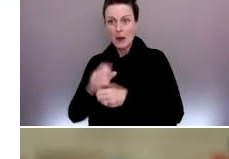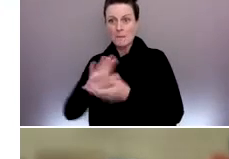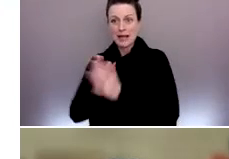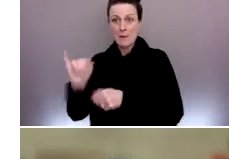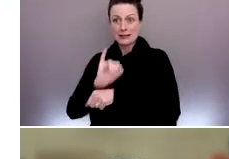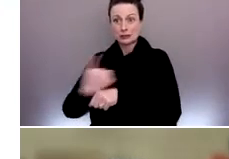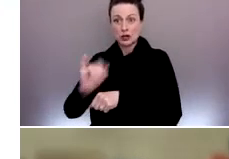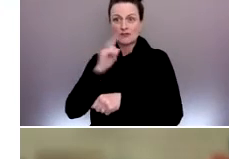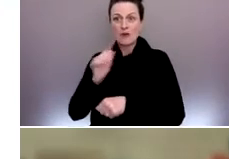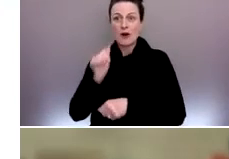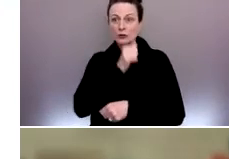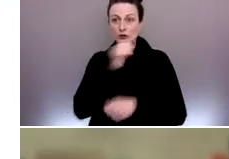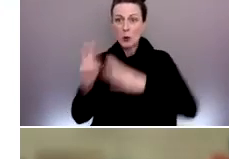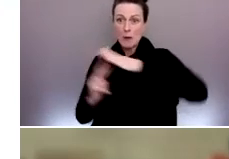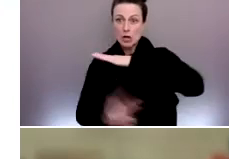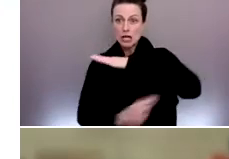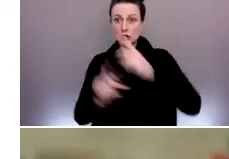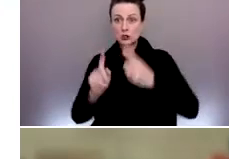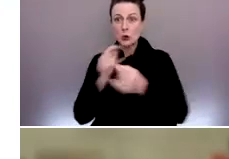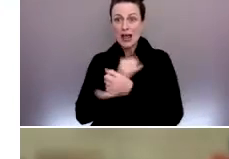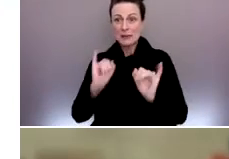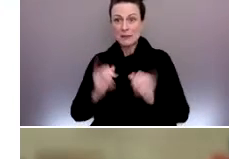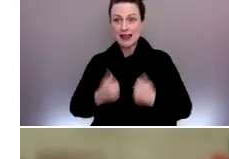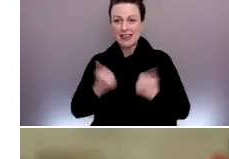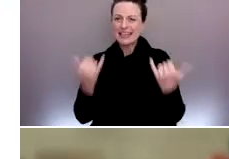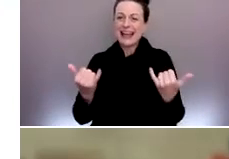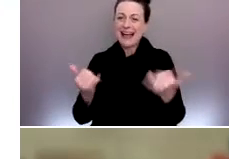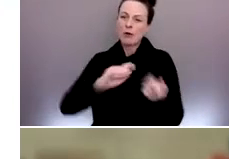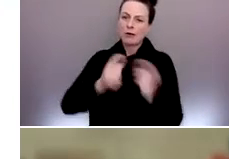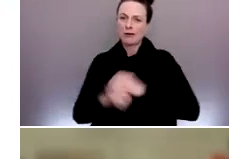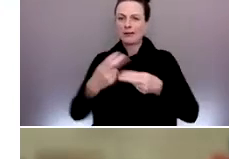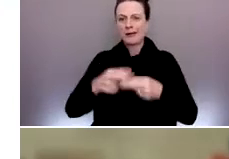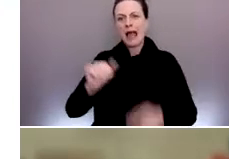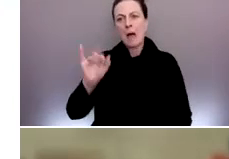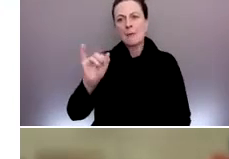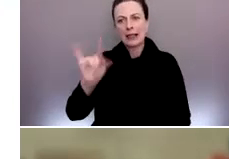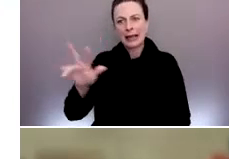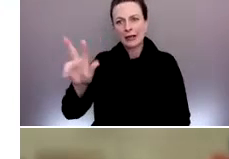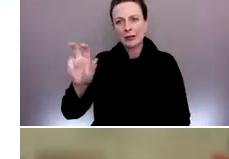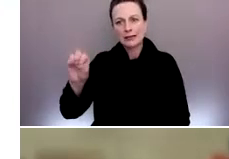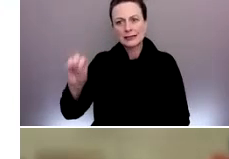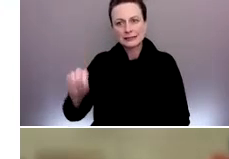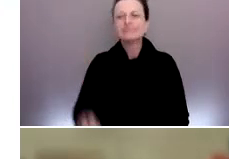to independent living, now ability 360. I graduated from Arizona State University,